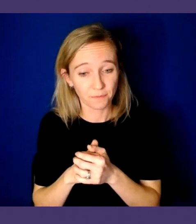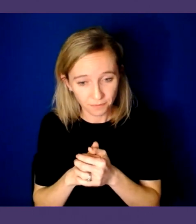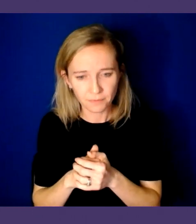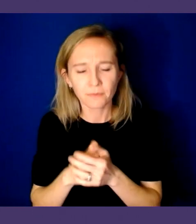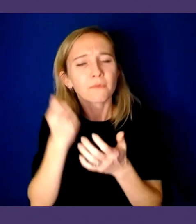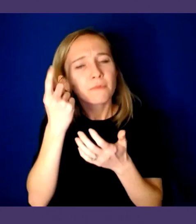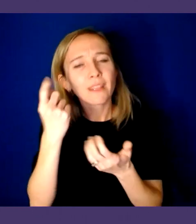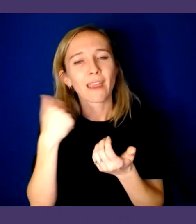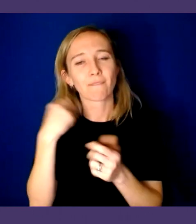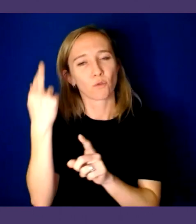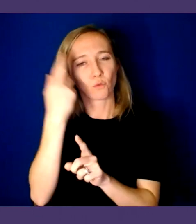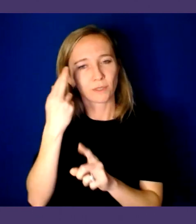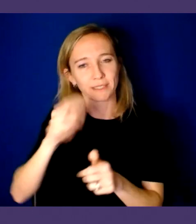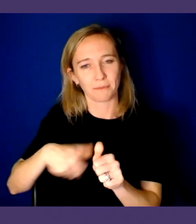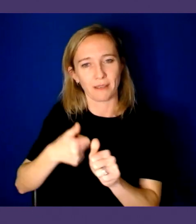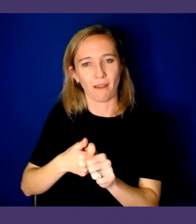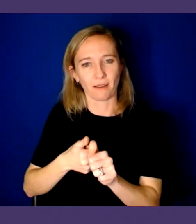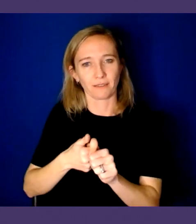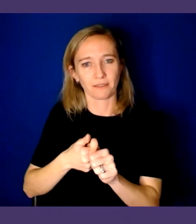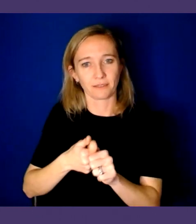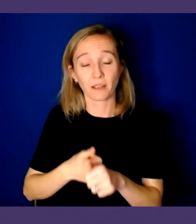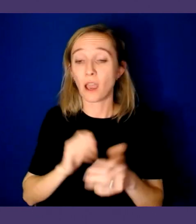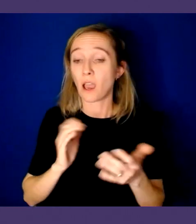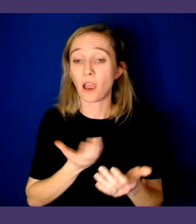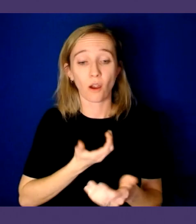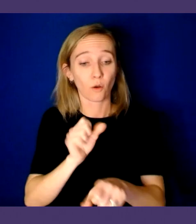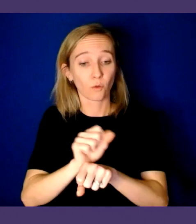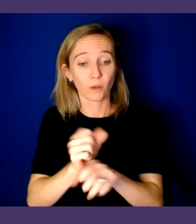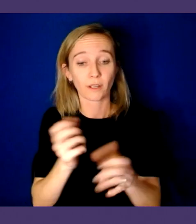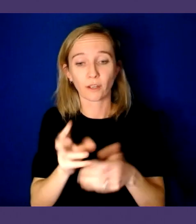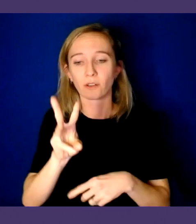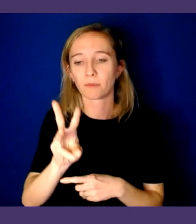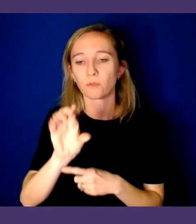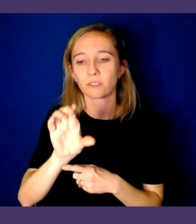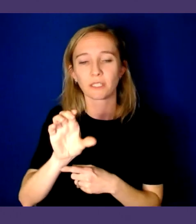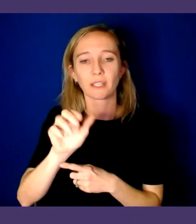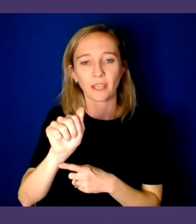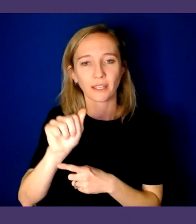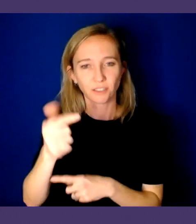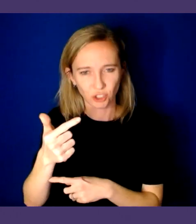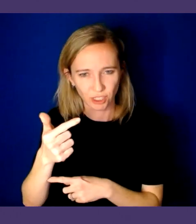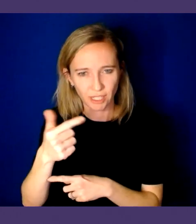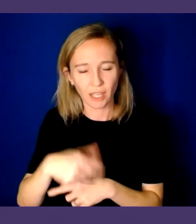So for WCAG itself, the W-C-A-G, the Web Content Accessibility Guidelines itself,